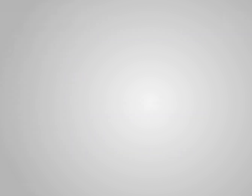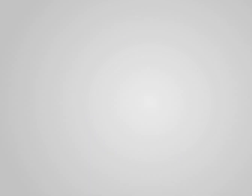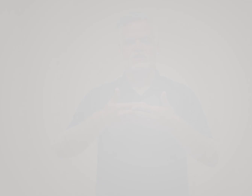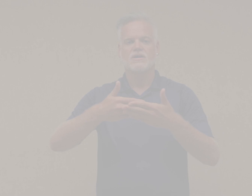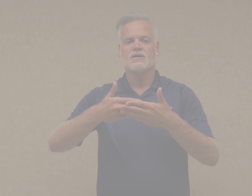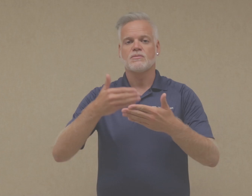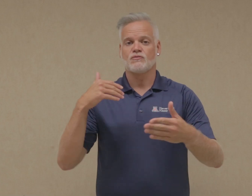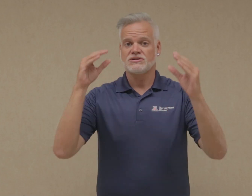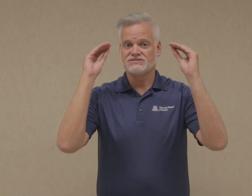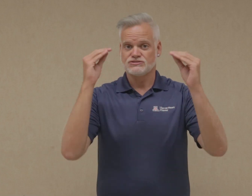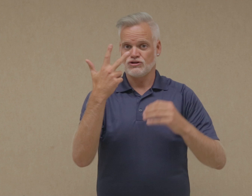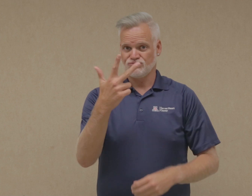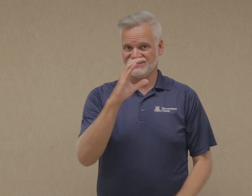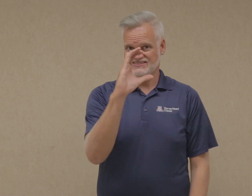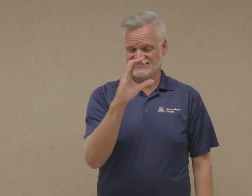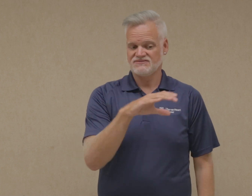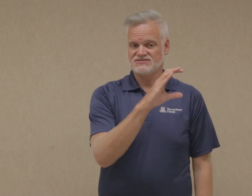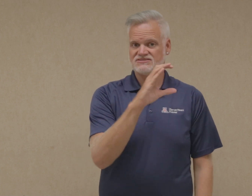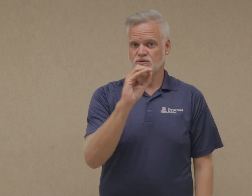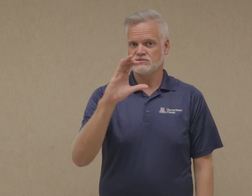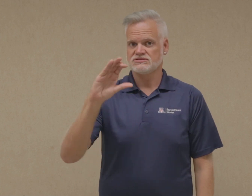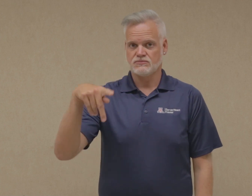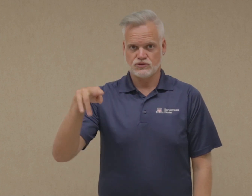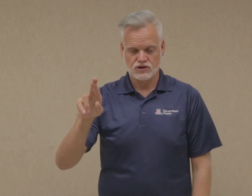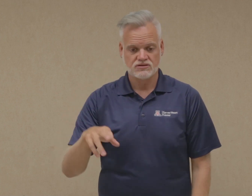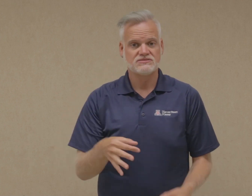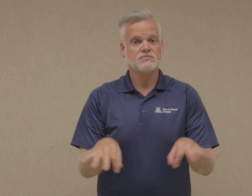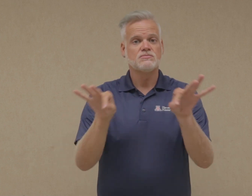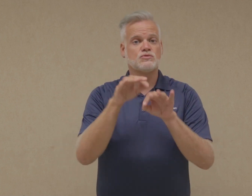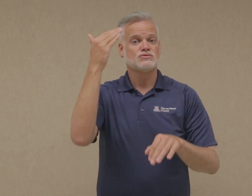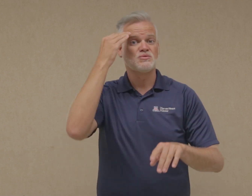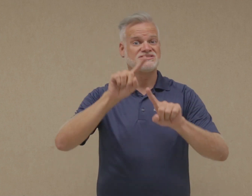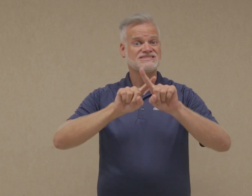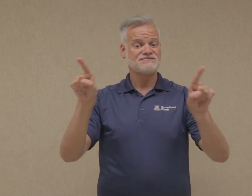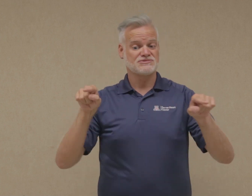before we teach you the three C's of chest-compression-only CPR, it's important to know the difference between